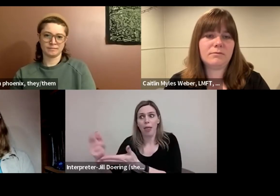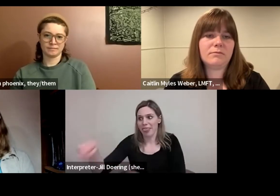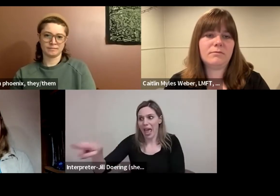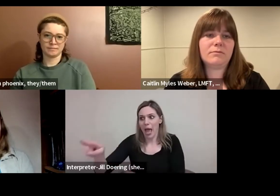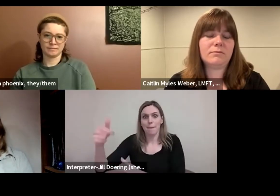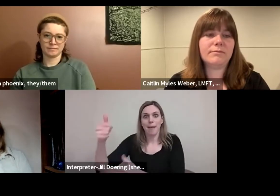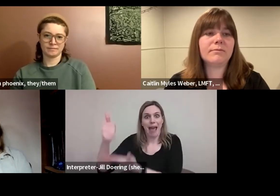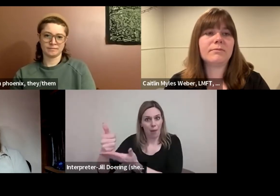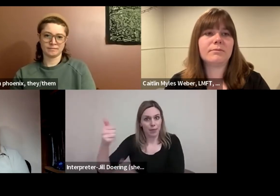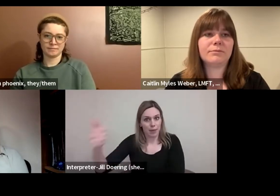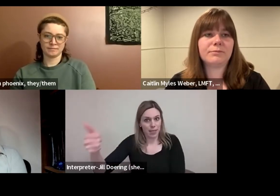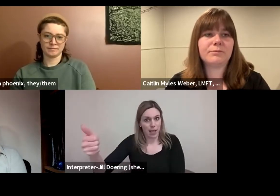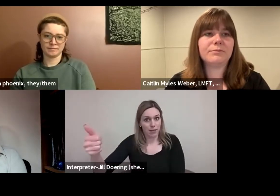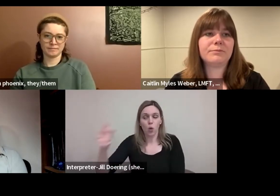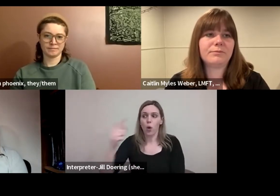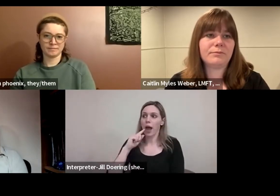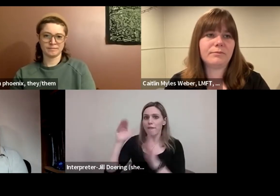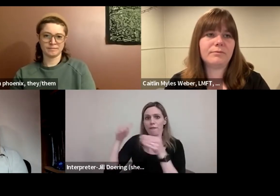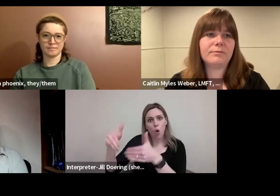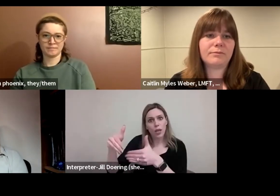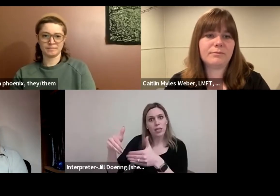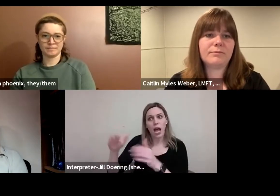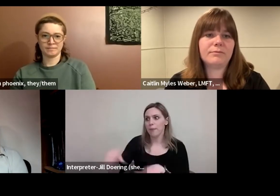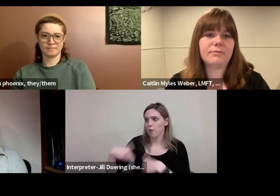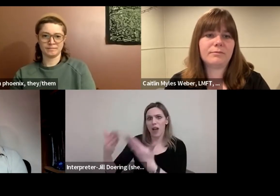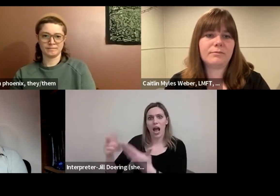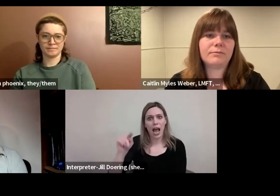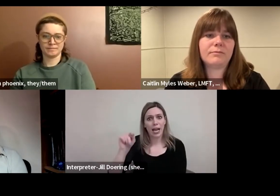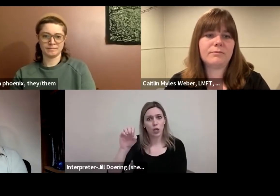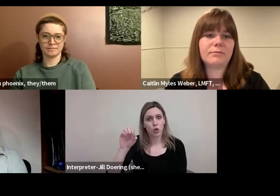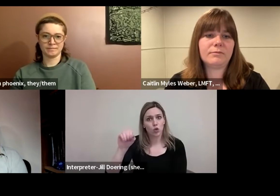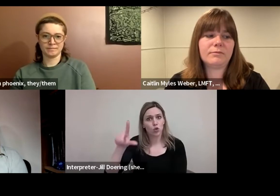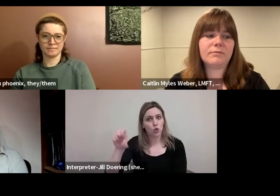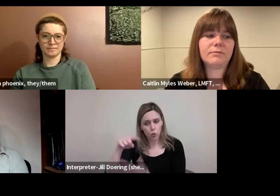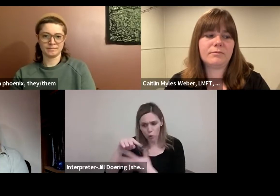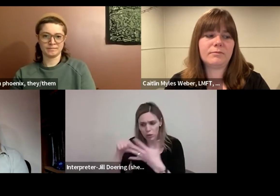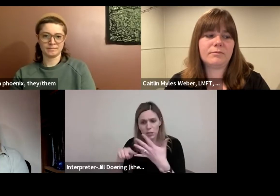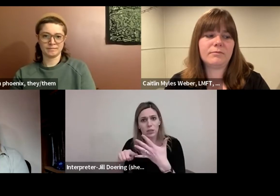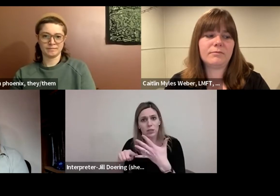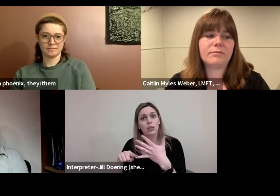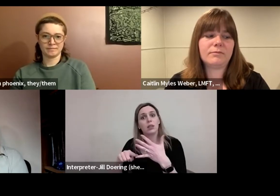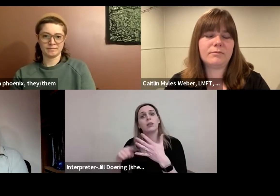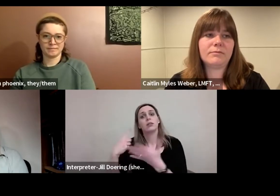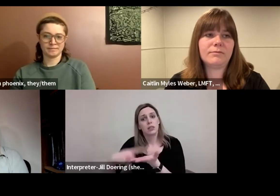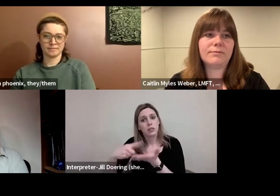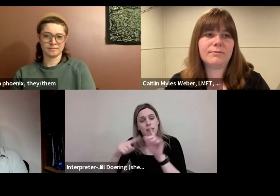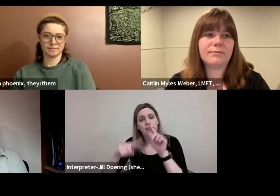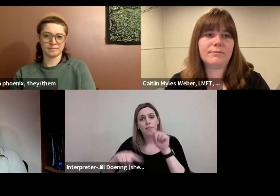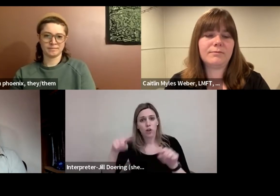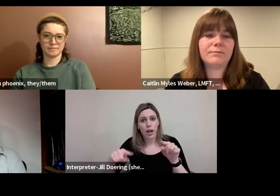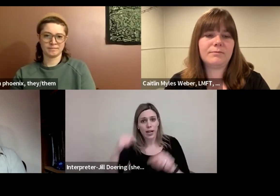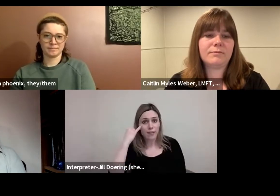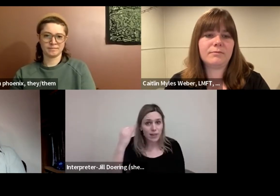If the person doesn't wanna talk, I give 'em tools, talk about the various ideas and ways to see it and to think about it.